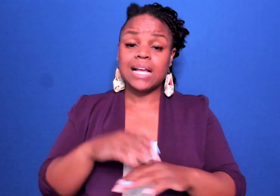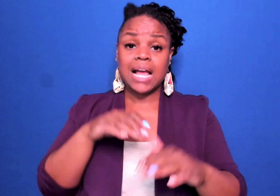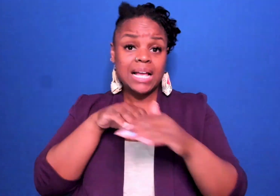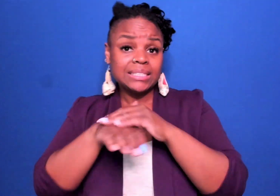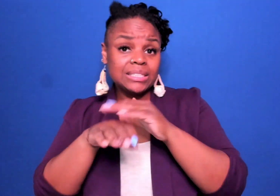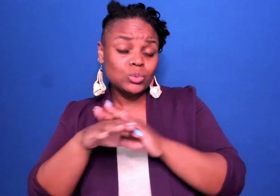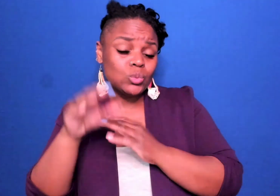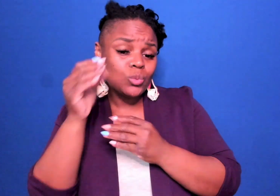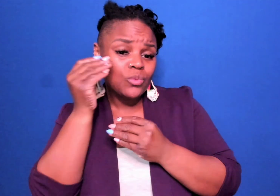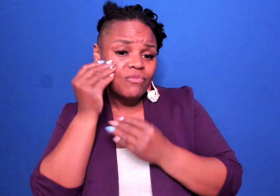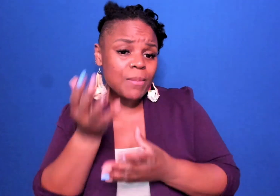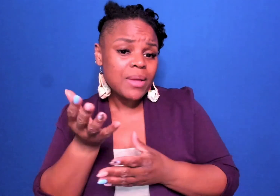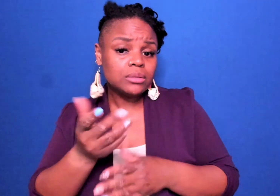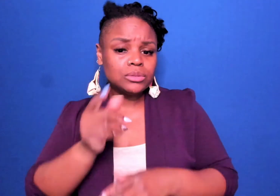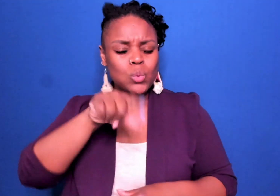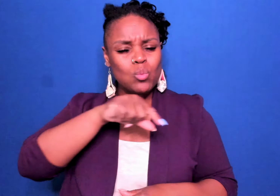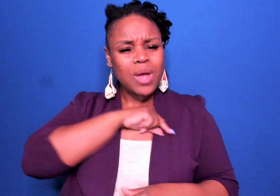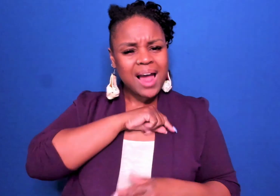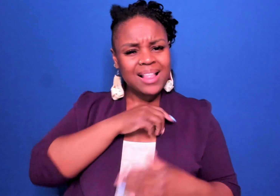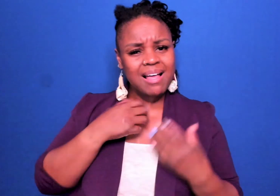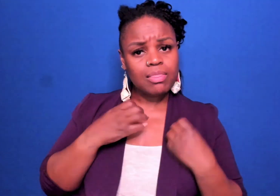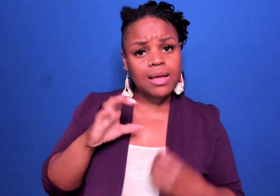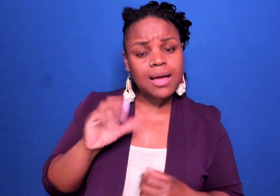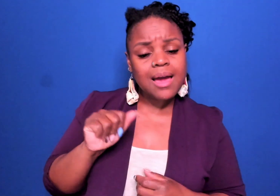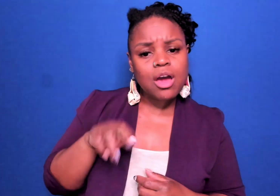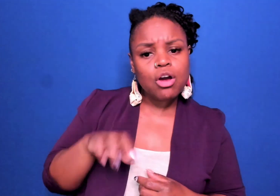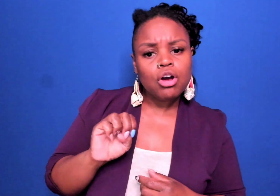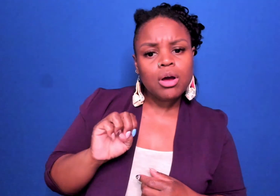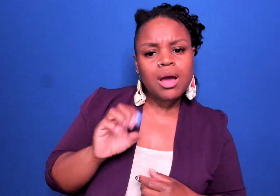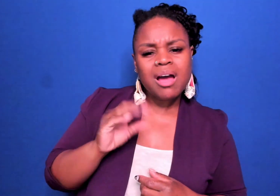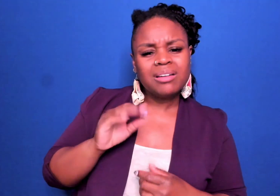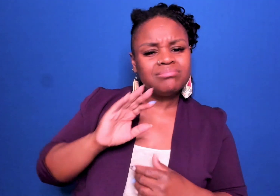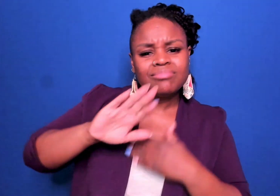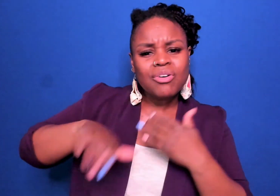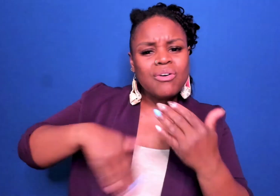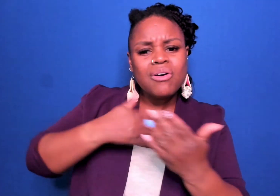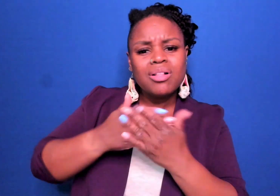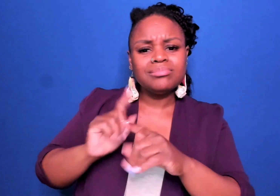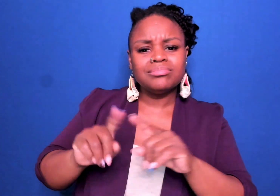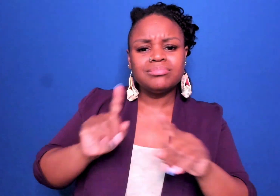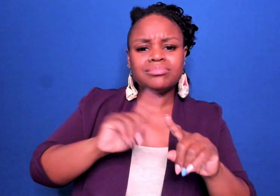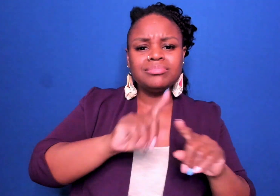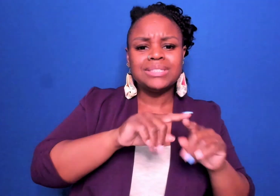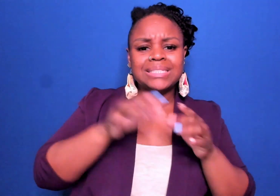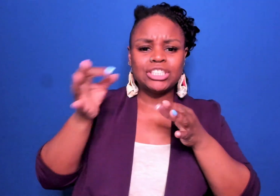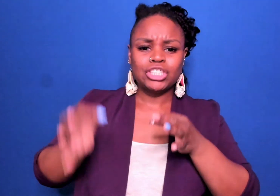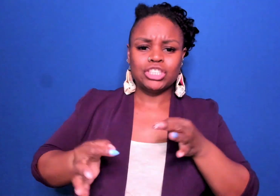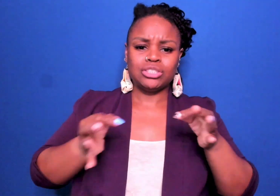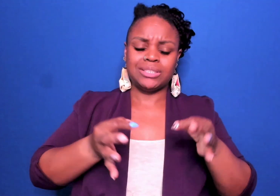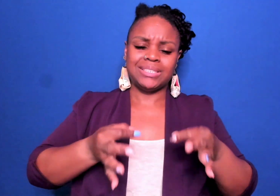Access to information, quality healthcare, and autonomy in decision making